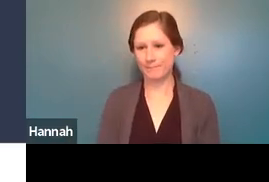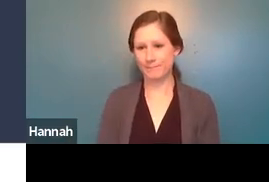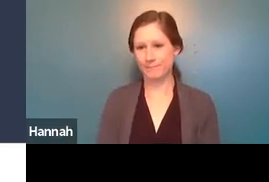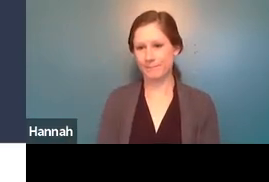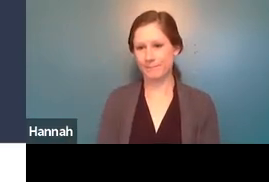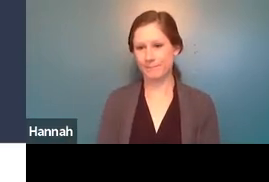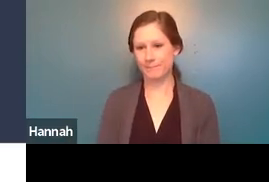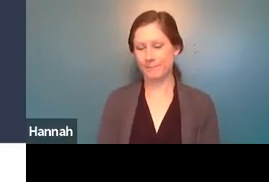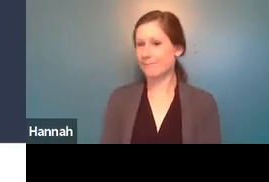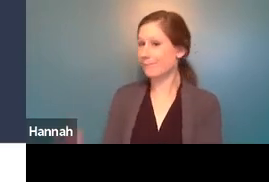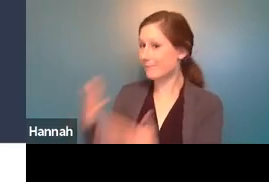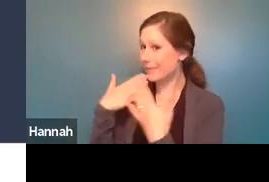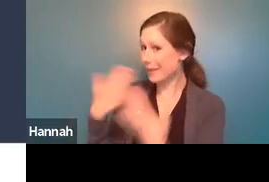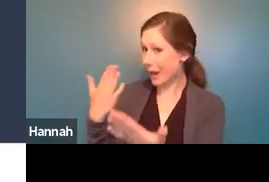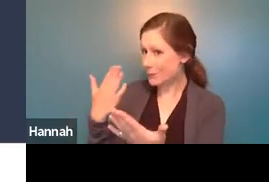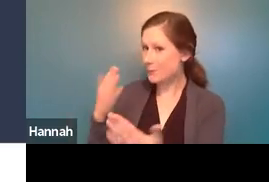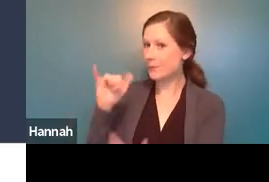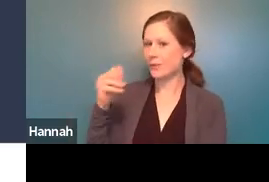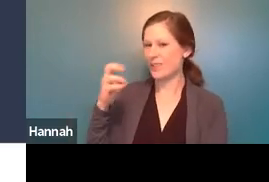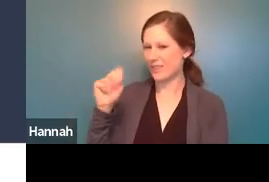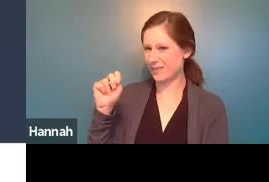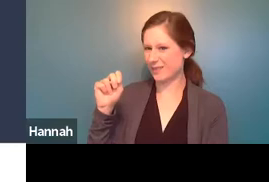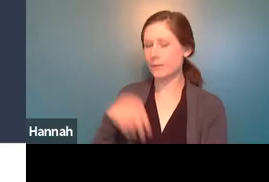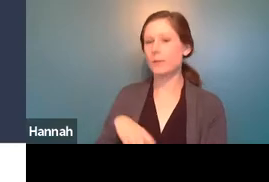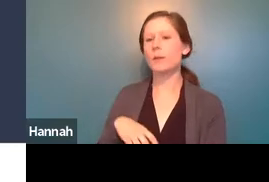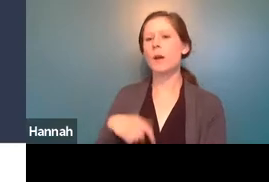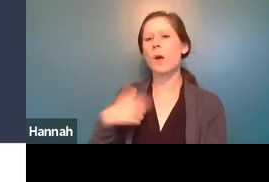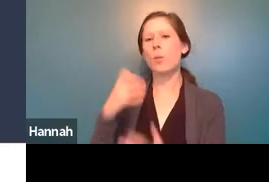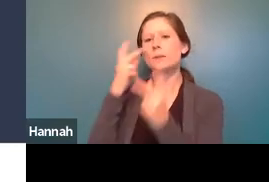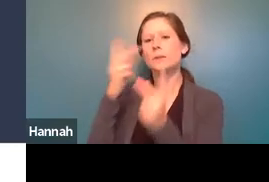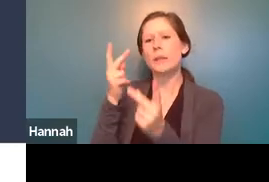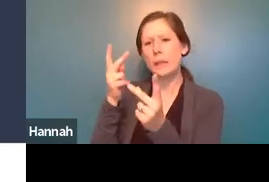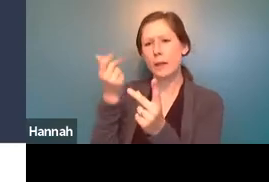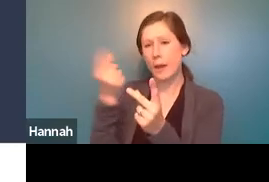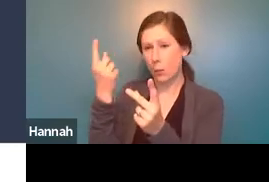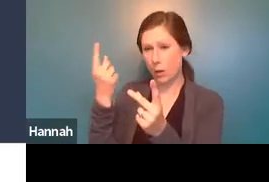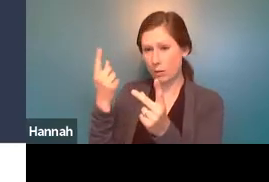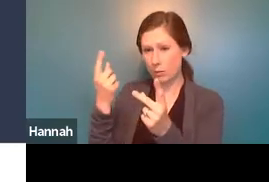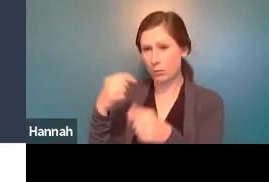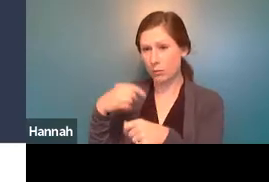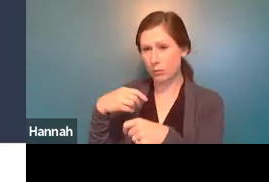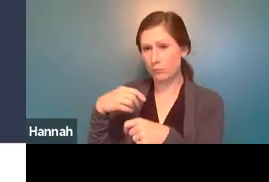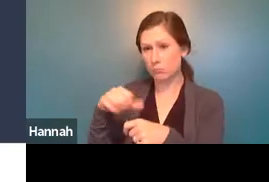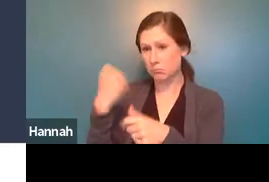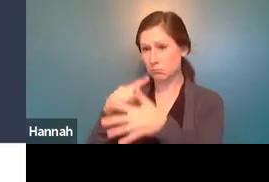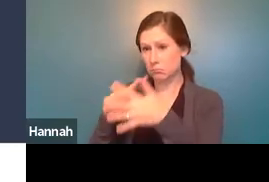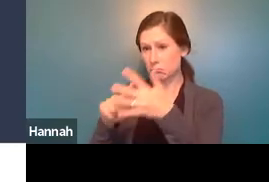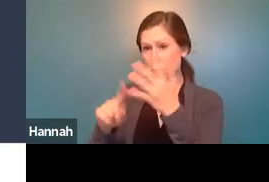Jason: Thank you guys for that information. I just want to see if anyone has any-- if anyone wants to raise their hand for a question